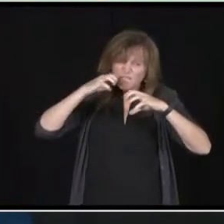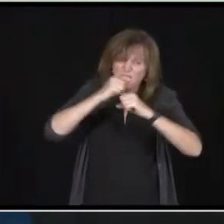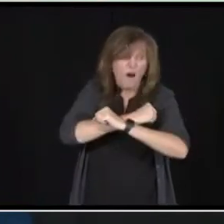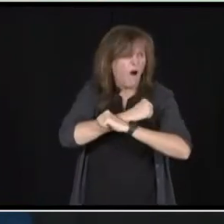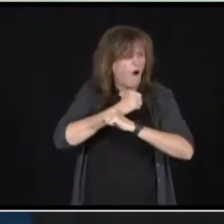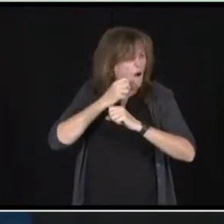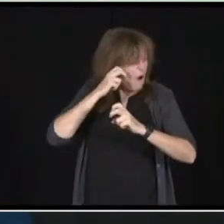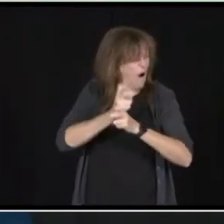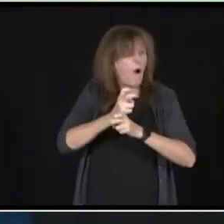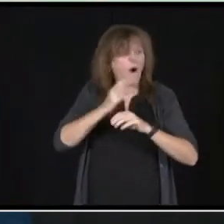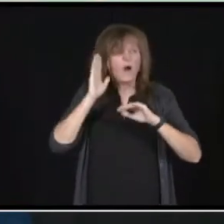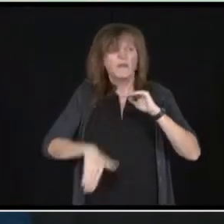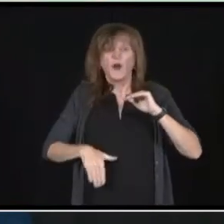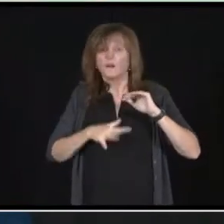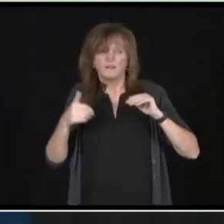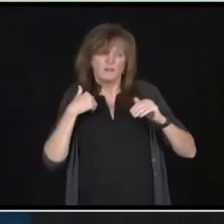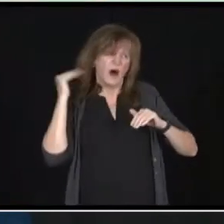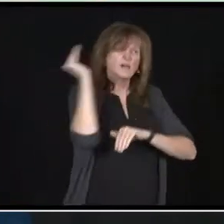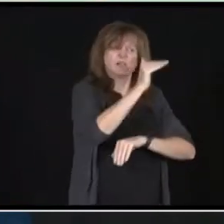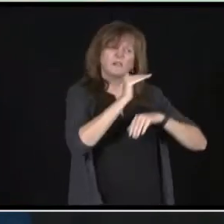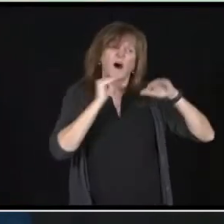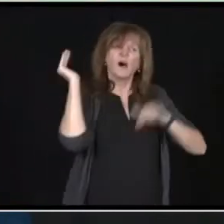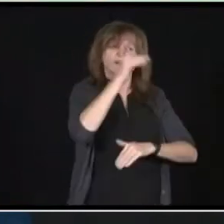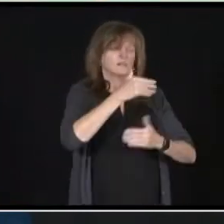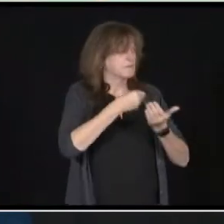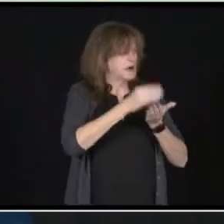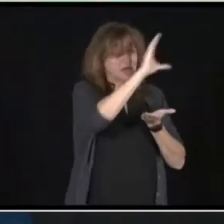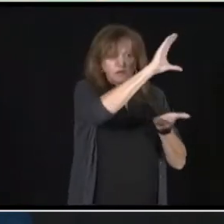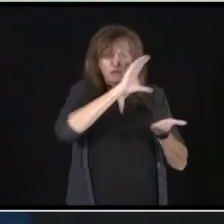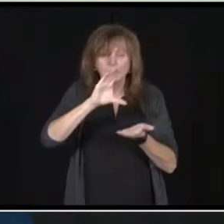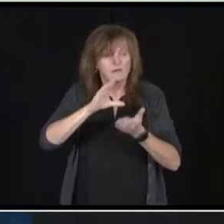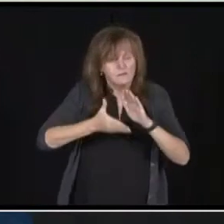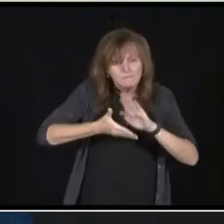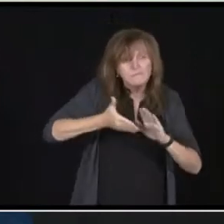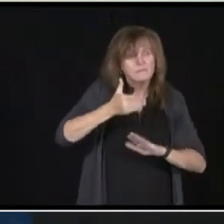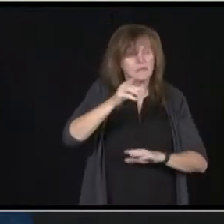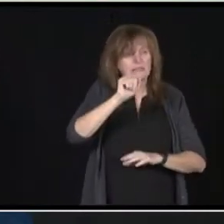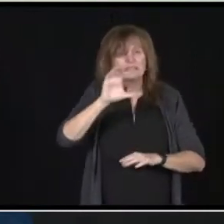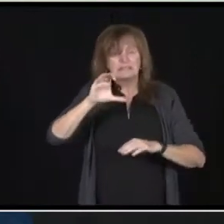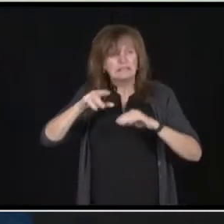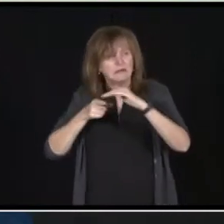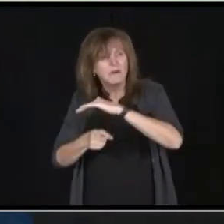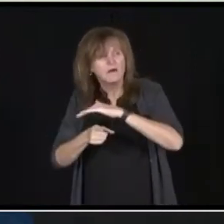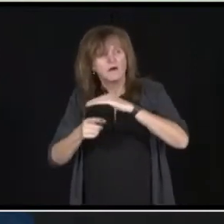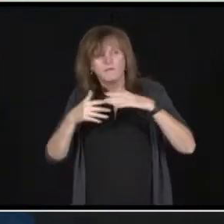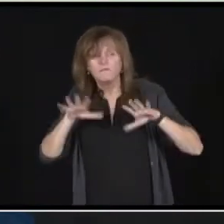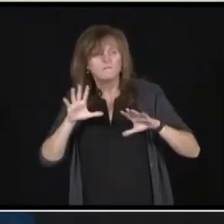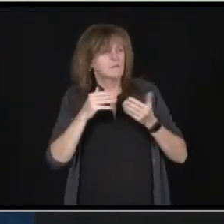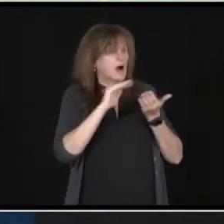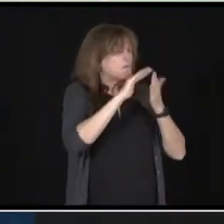government. But what I can say, I fought harder than anybody in this country to get proper funding